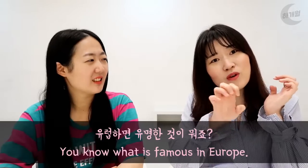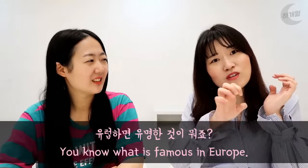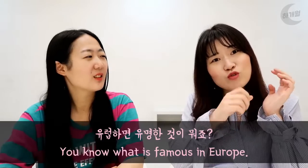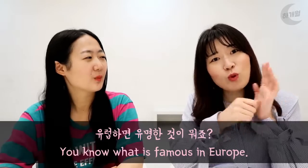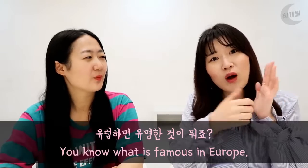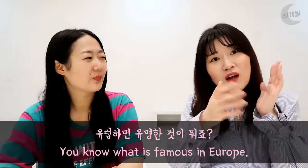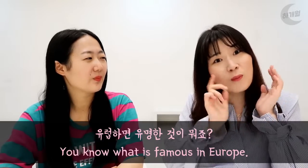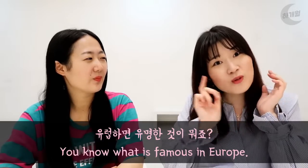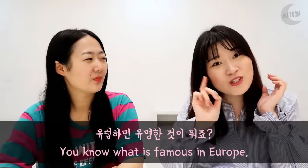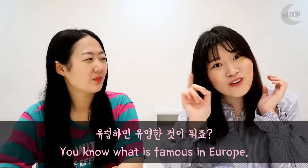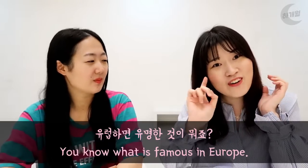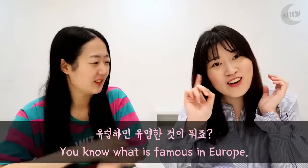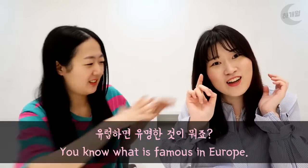you know what is famous in Europe.